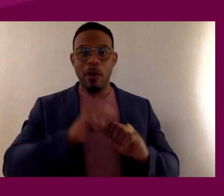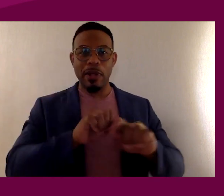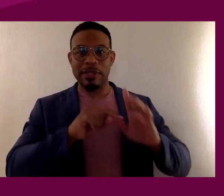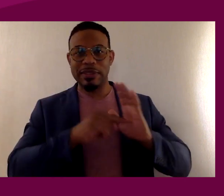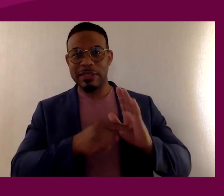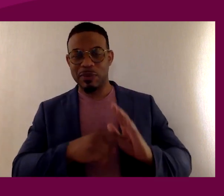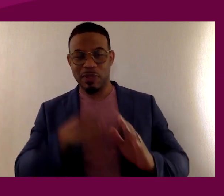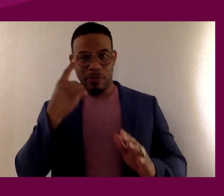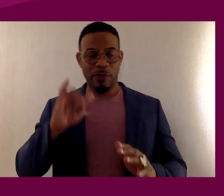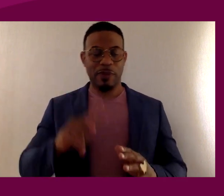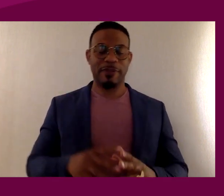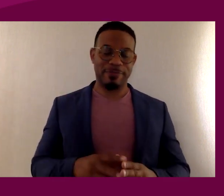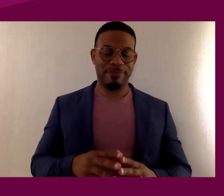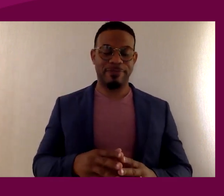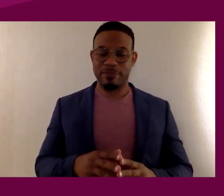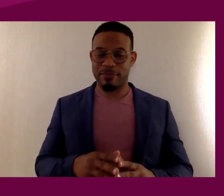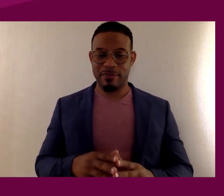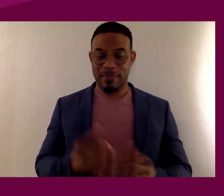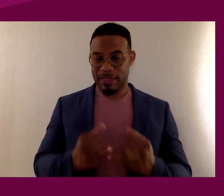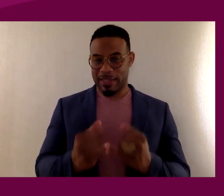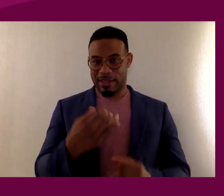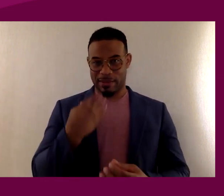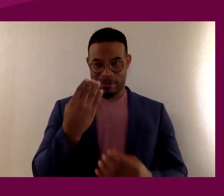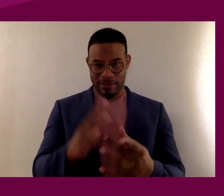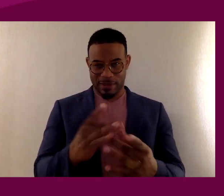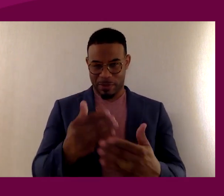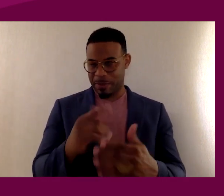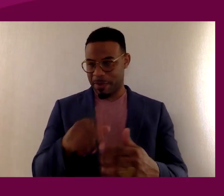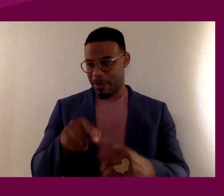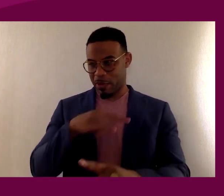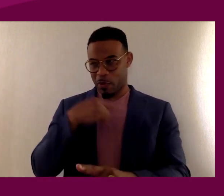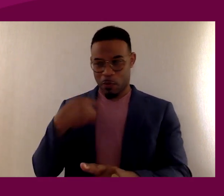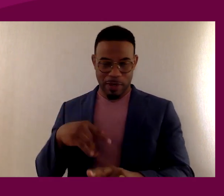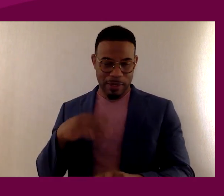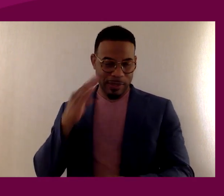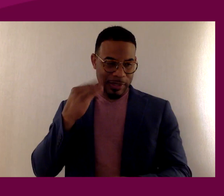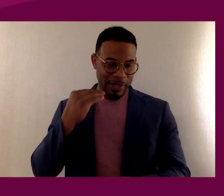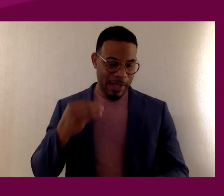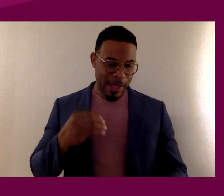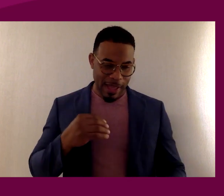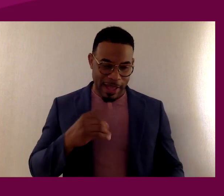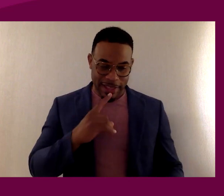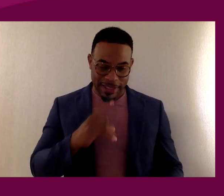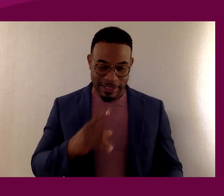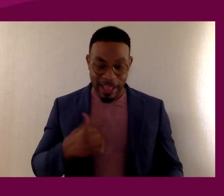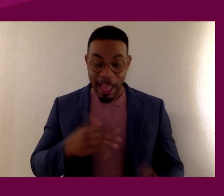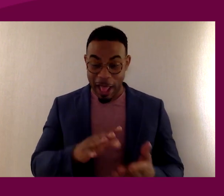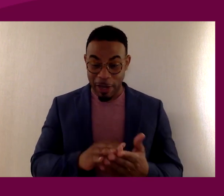people went out and would demonstrate for it. The last thing I want to say about the Russia time